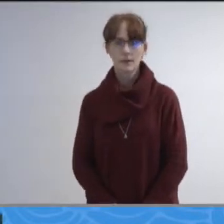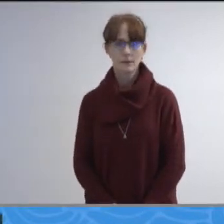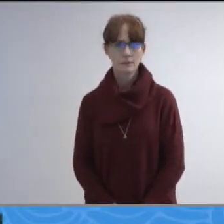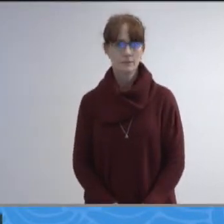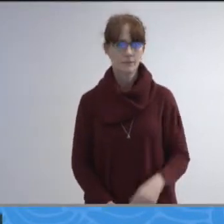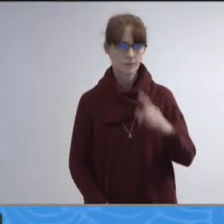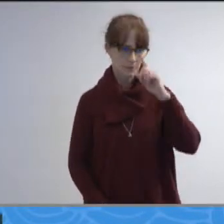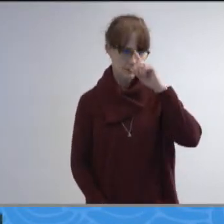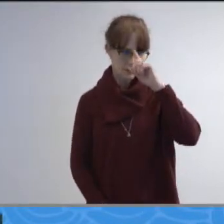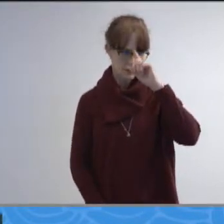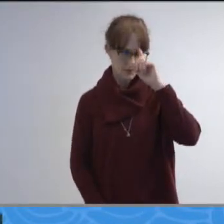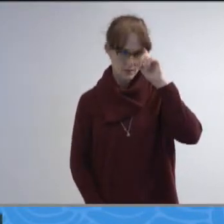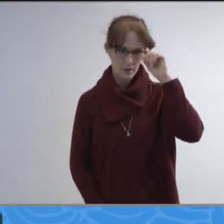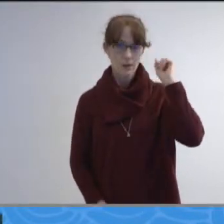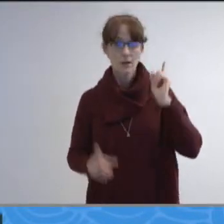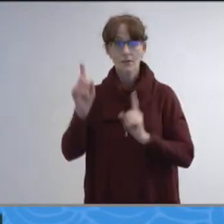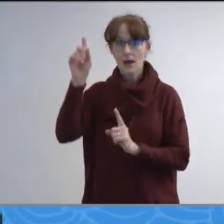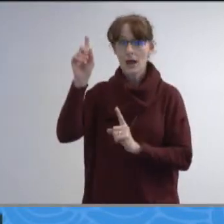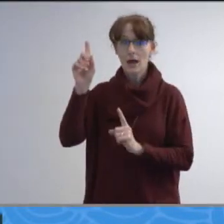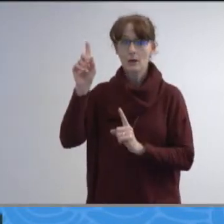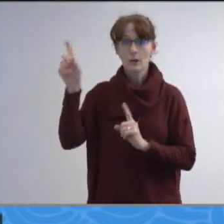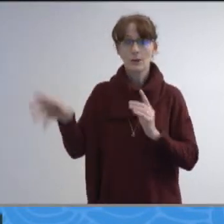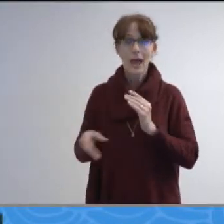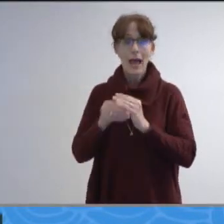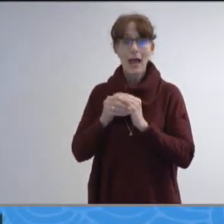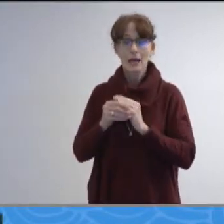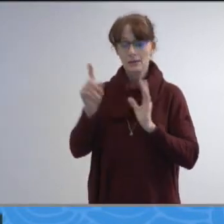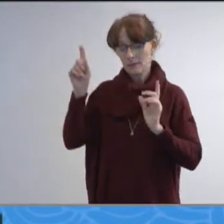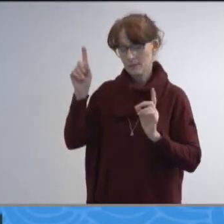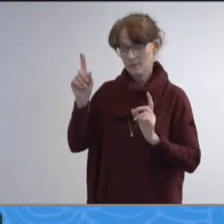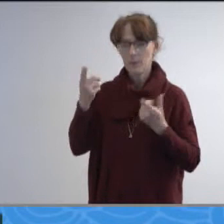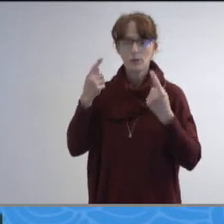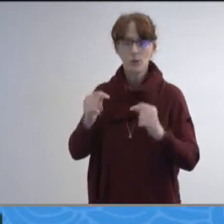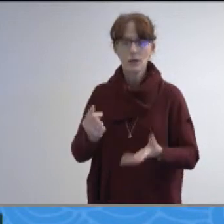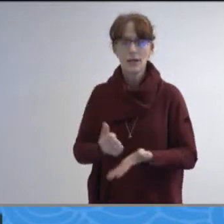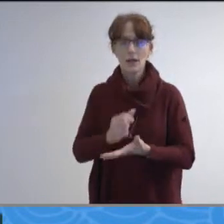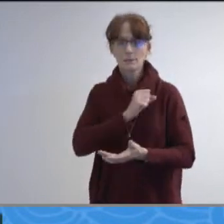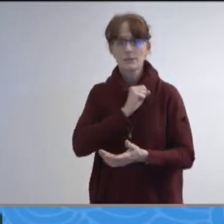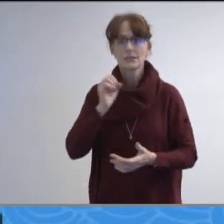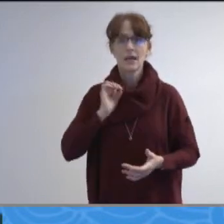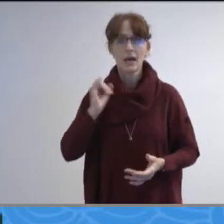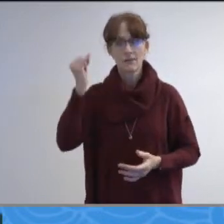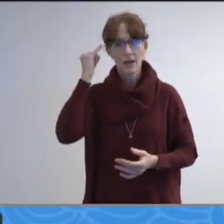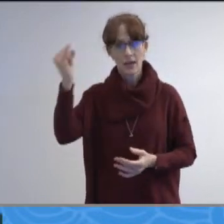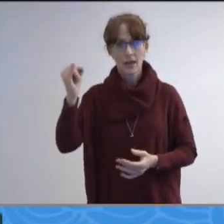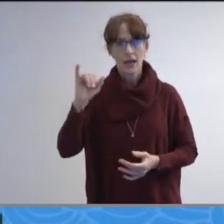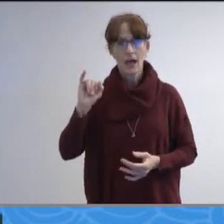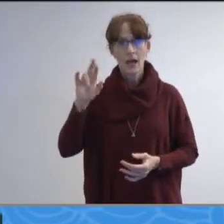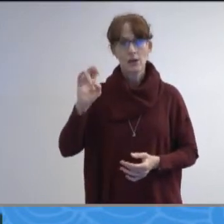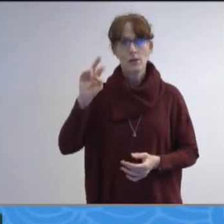And Kevin, if I can add to that a little bit. One of the things we've really been trying to help our staff with is this idea that i-Ready is a tool,